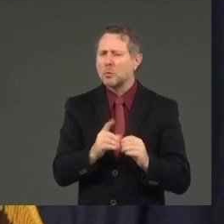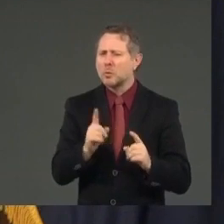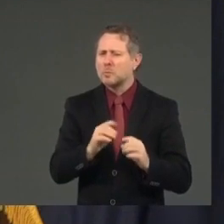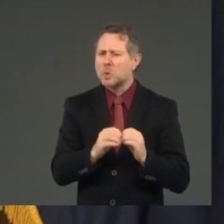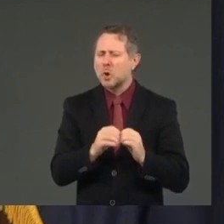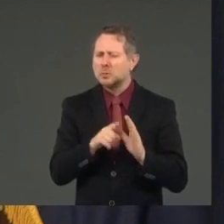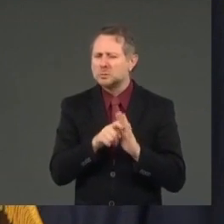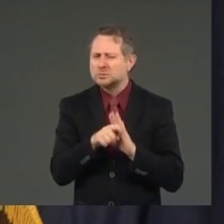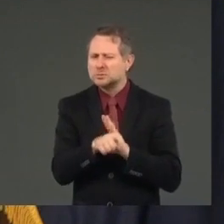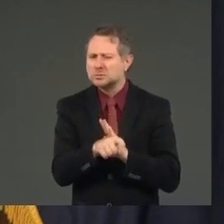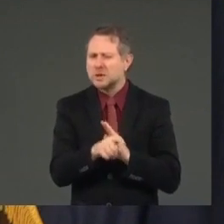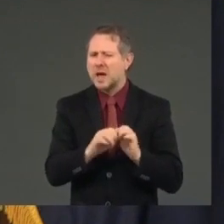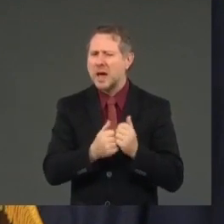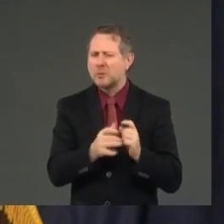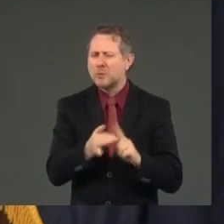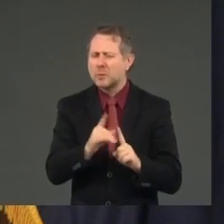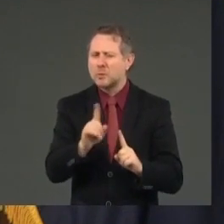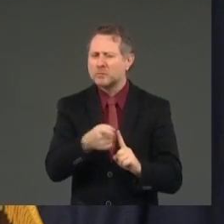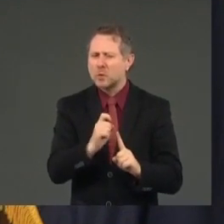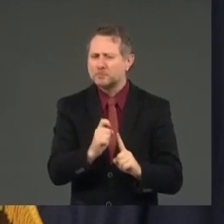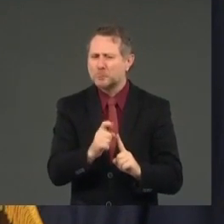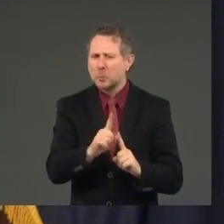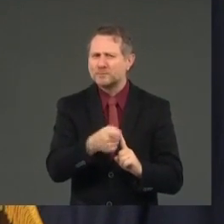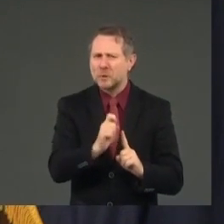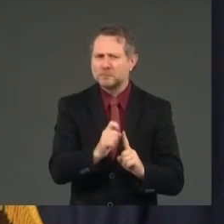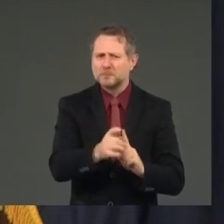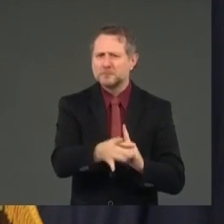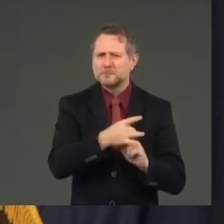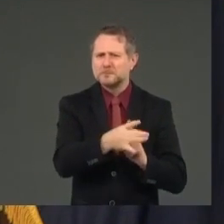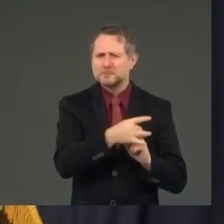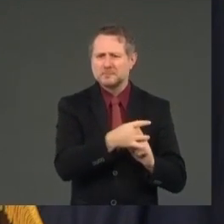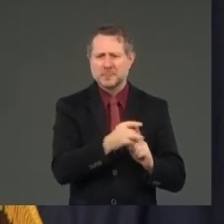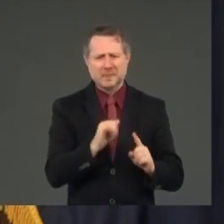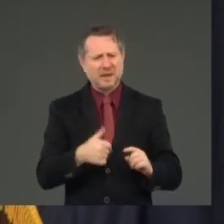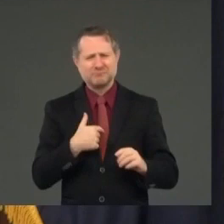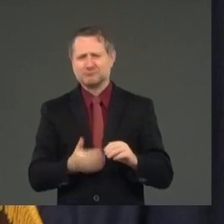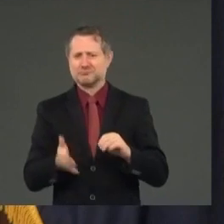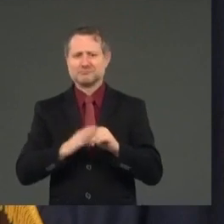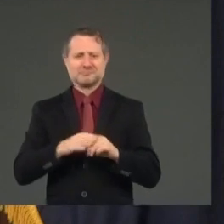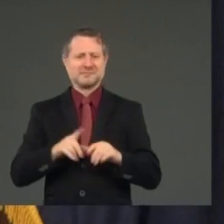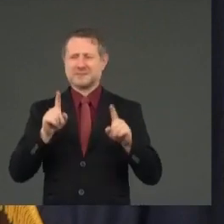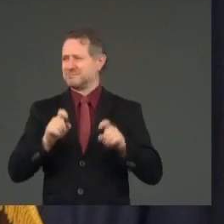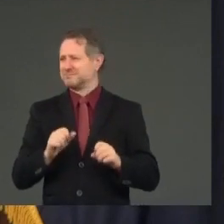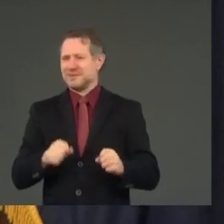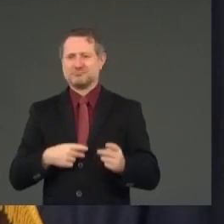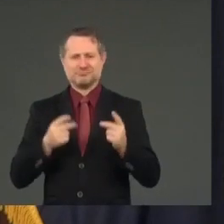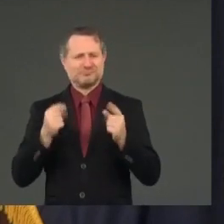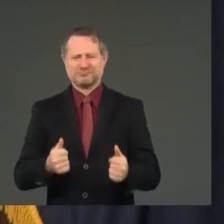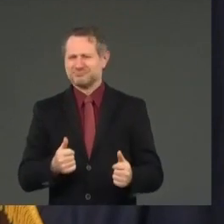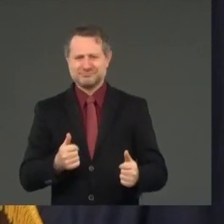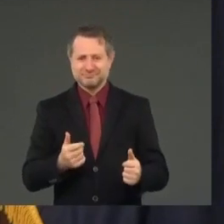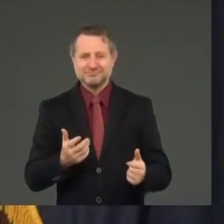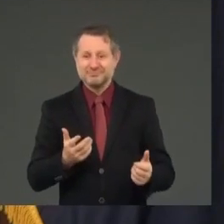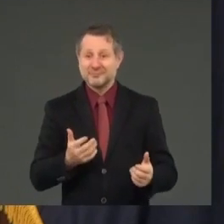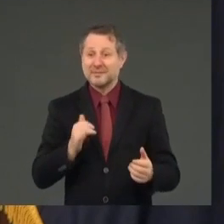DO A DEEPER DIVE ON THAT DATA, MORE TESTS, WHERE IS IT COMING